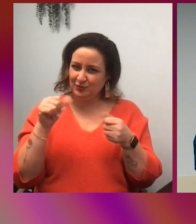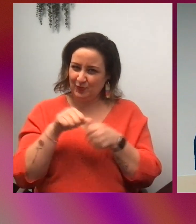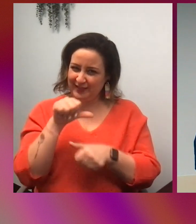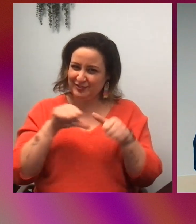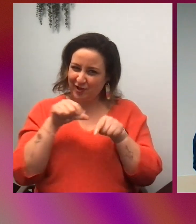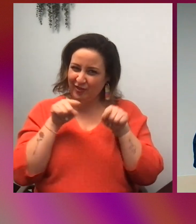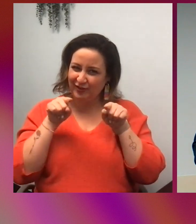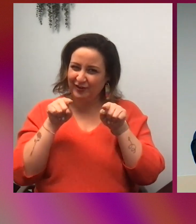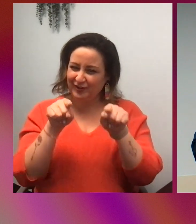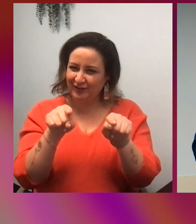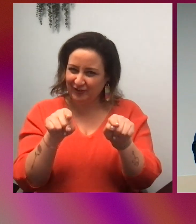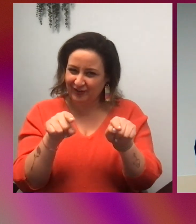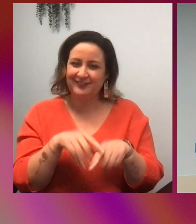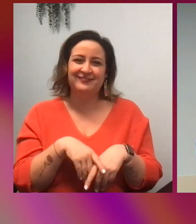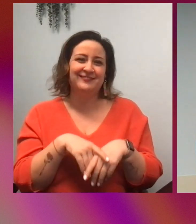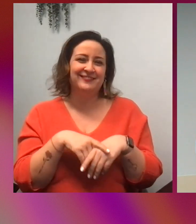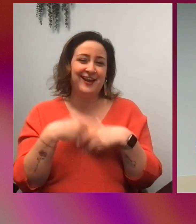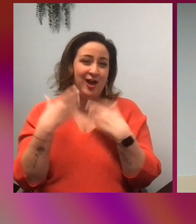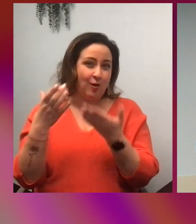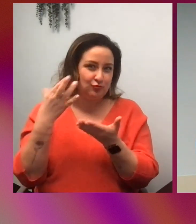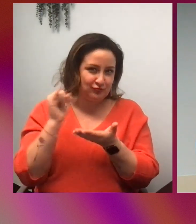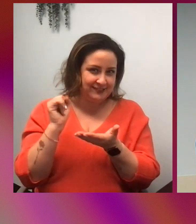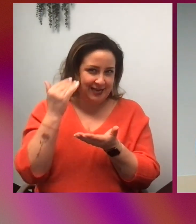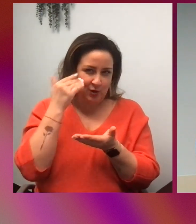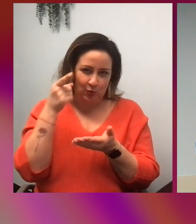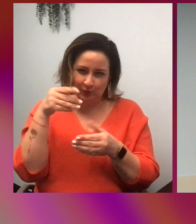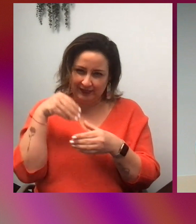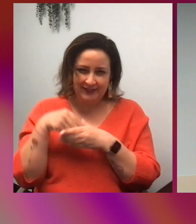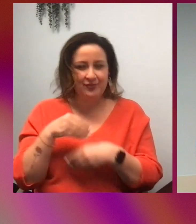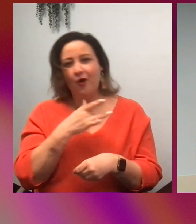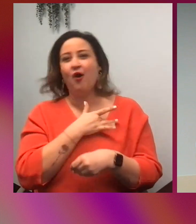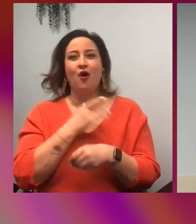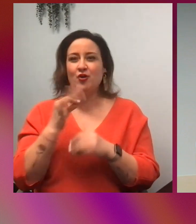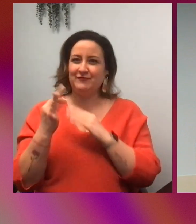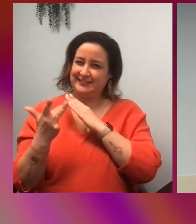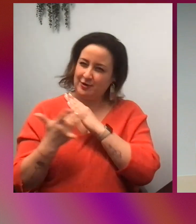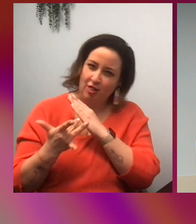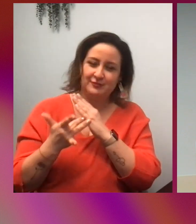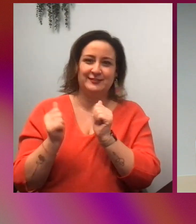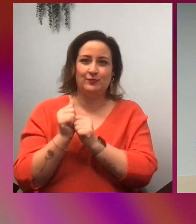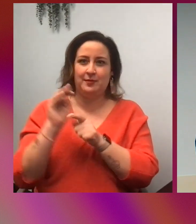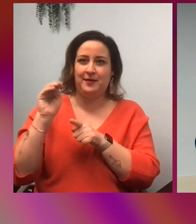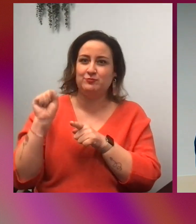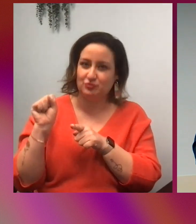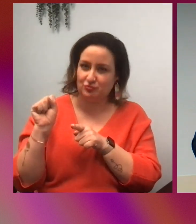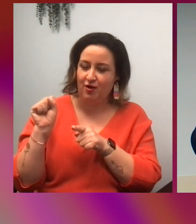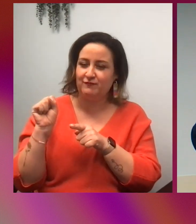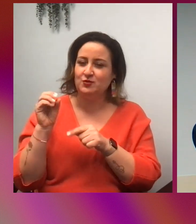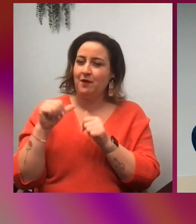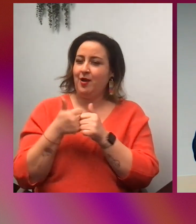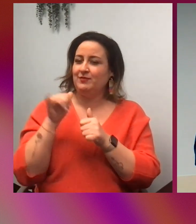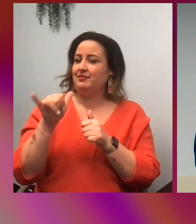yeah, they do actually function well together. Chris, I know you're in the heart of technology working with Microsoft,